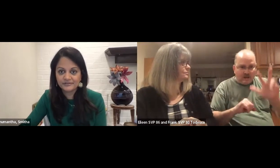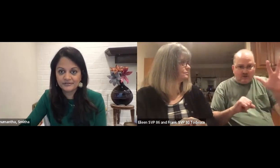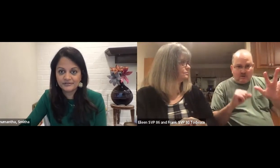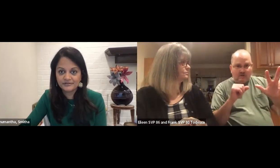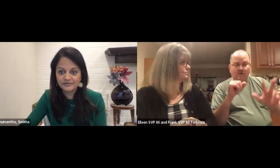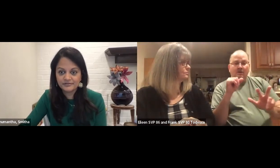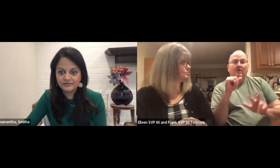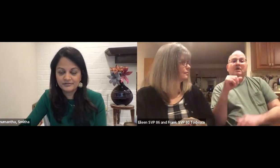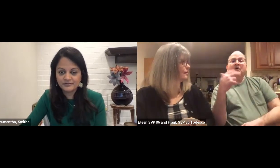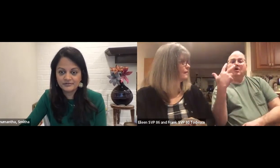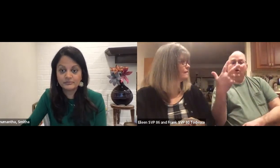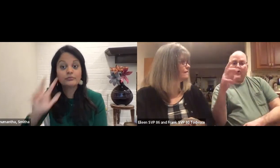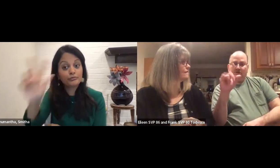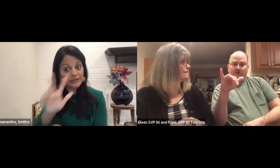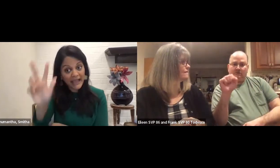It has to be a minimum 3 days, as well...